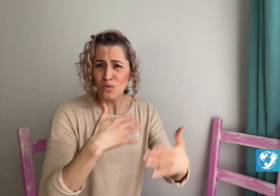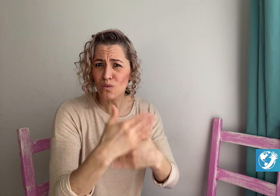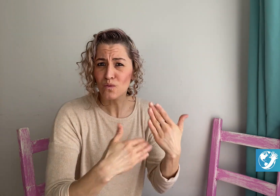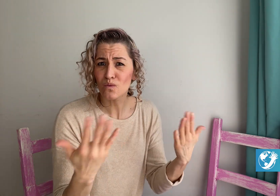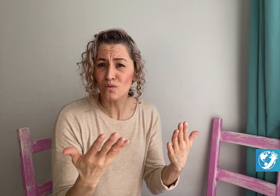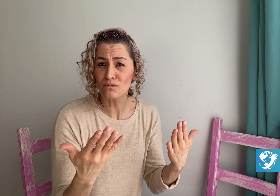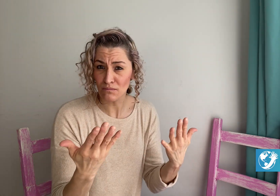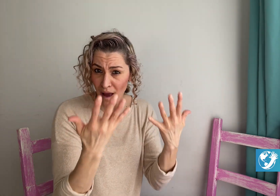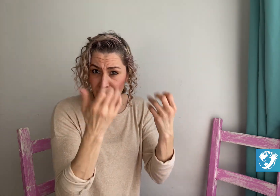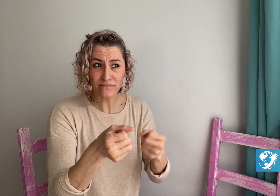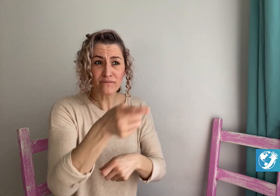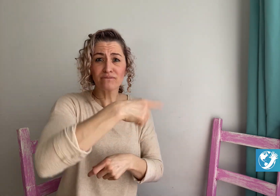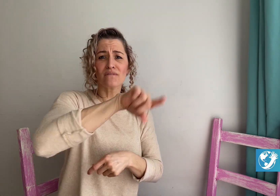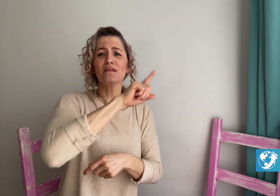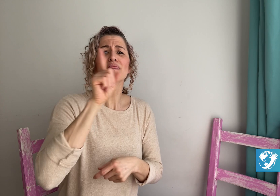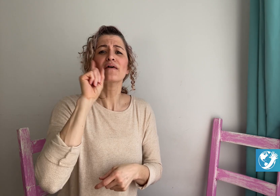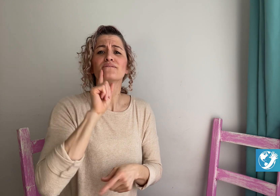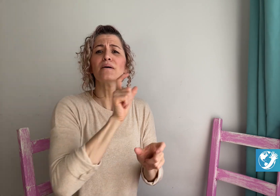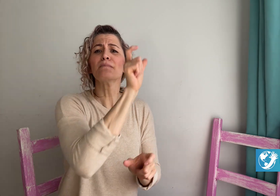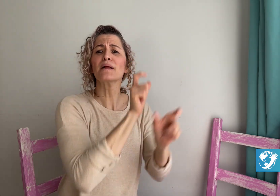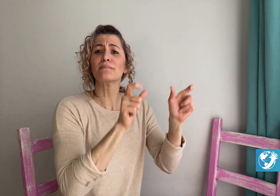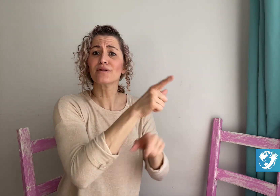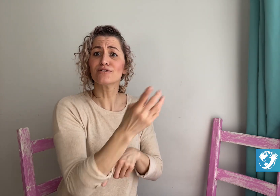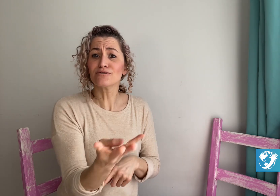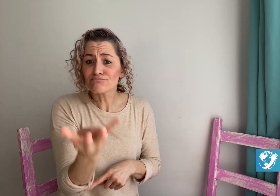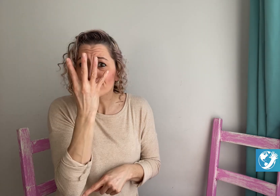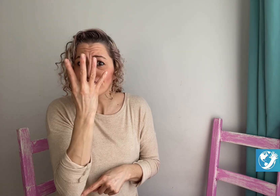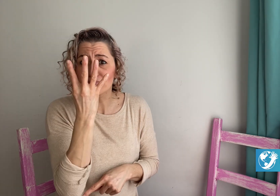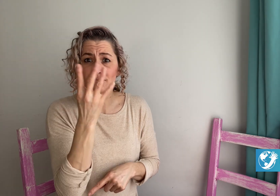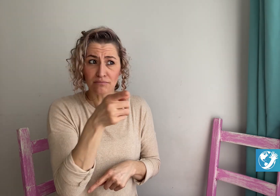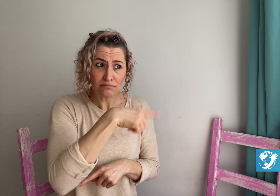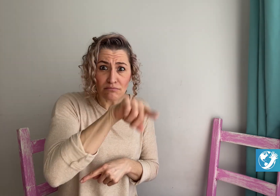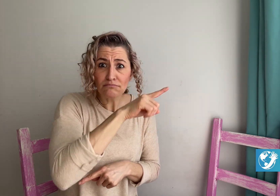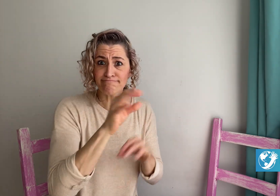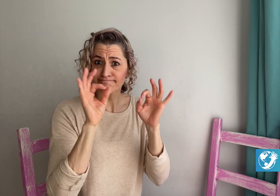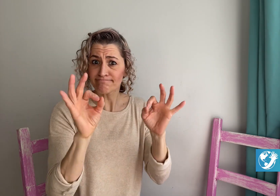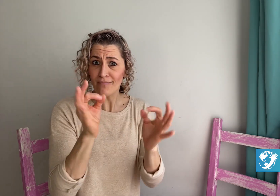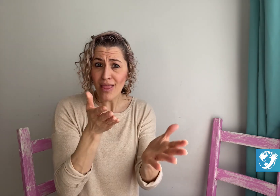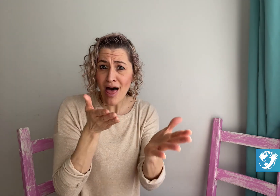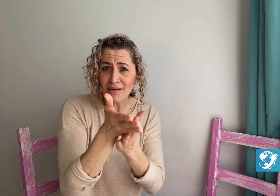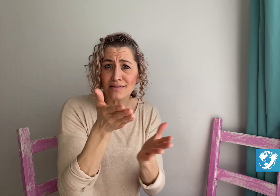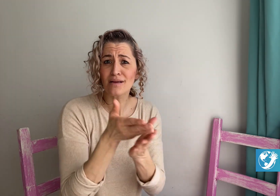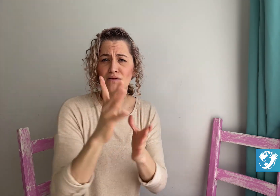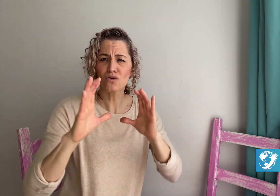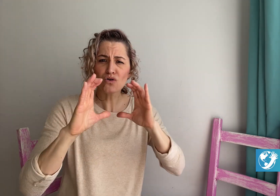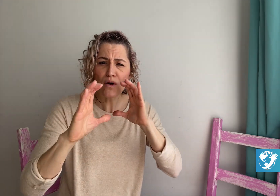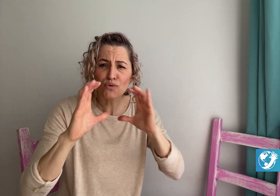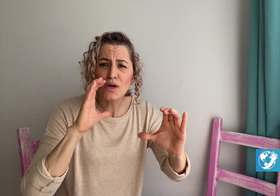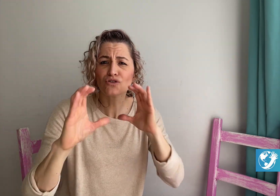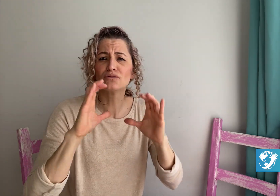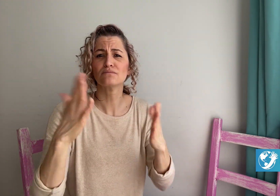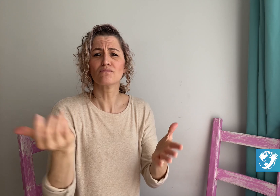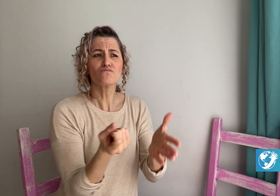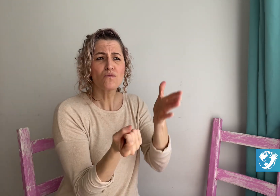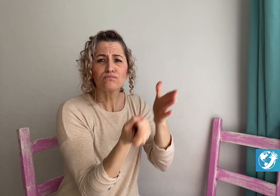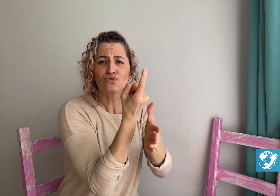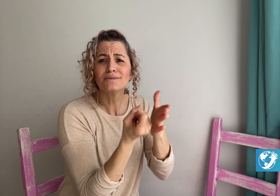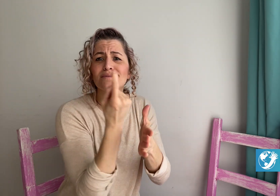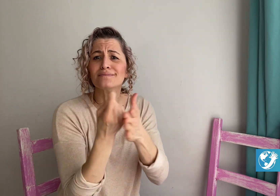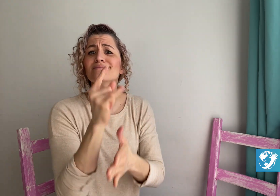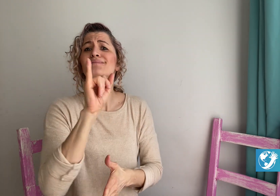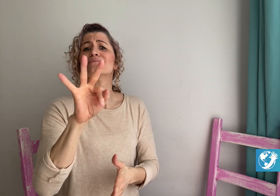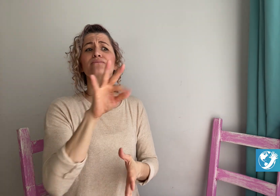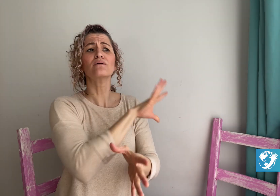in prison? Do Deaf prisoners have access to communication